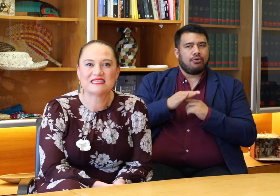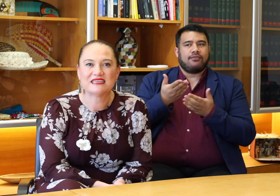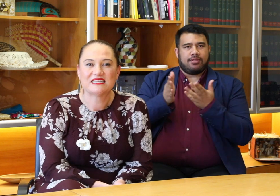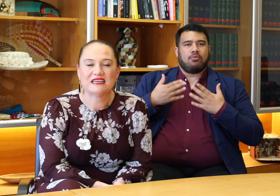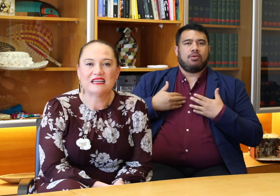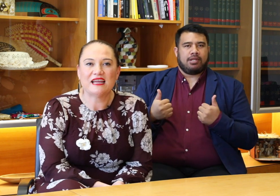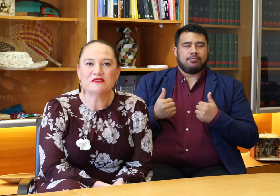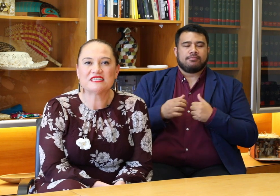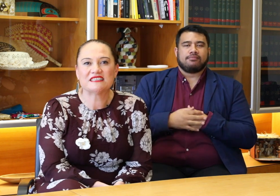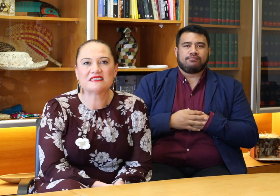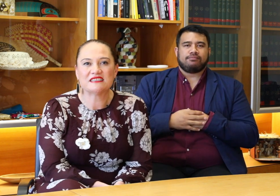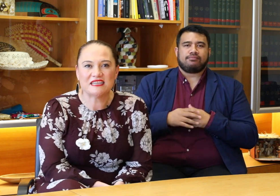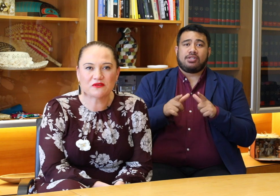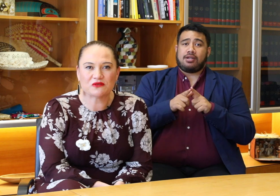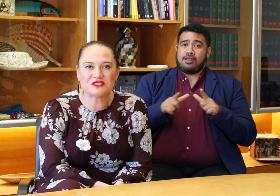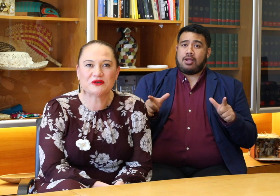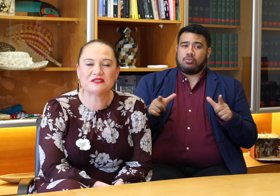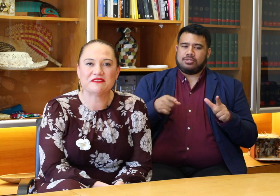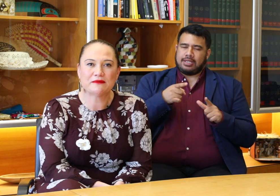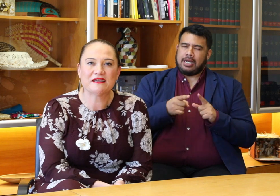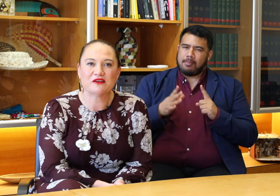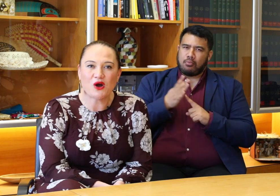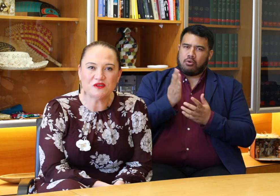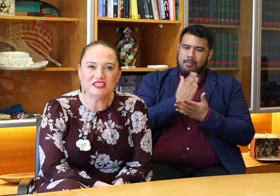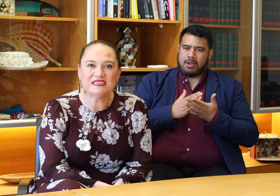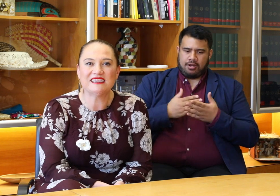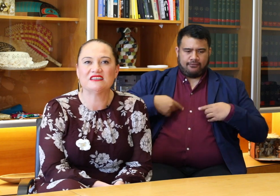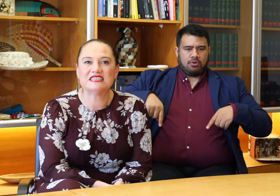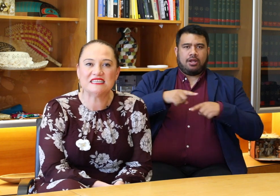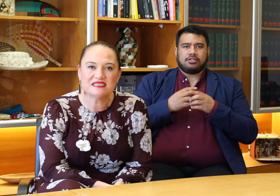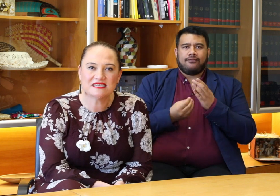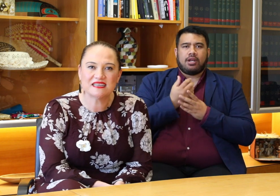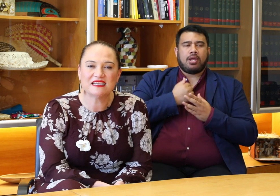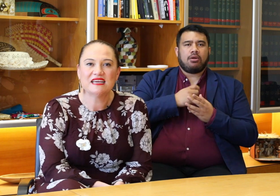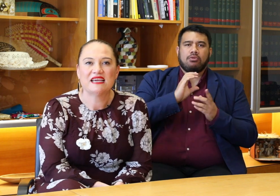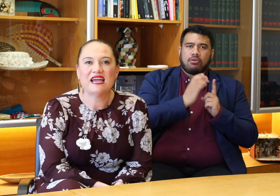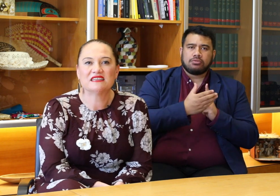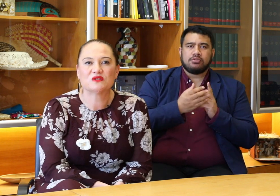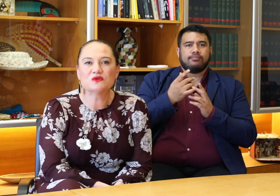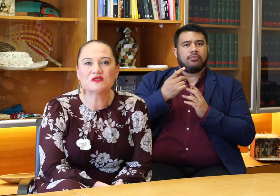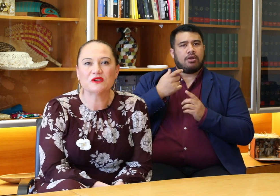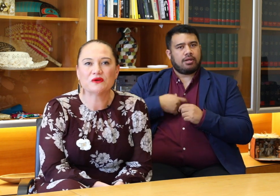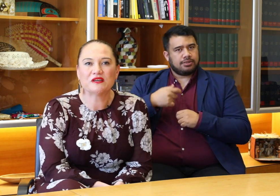Language is integral to developing our culture and identity and it's also a